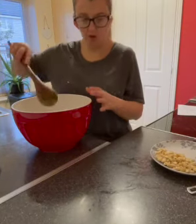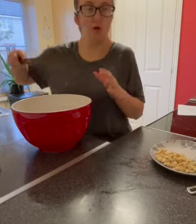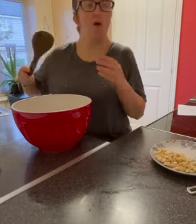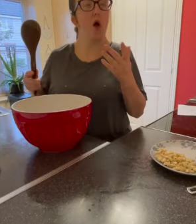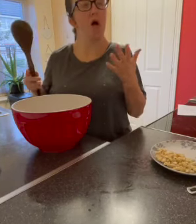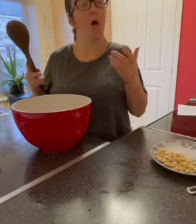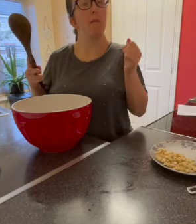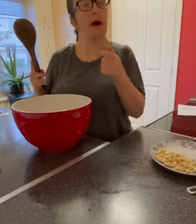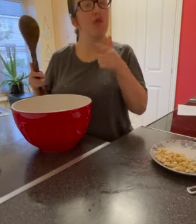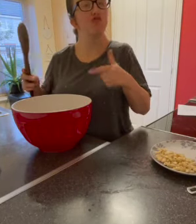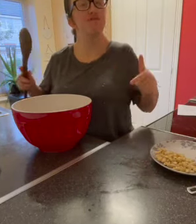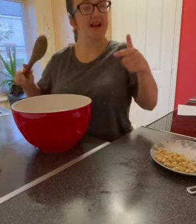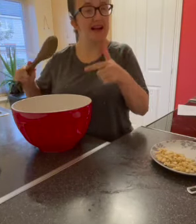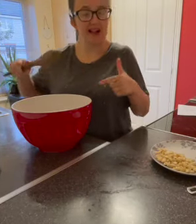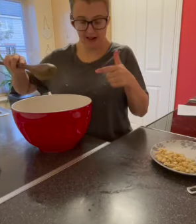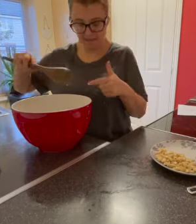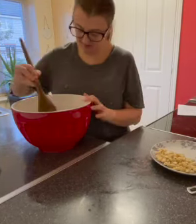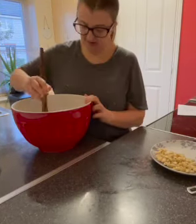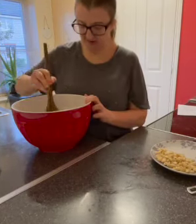Let make them creamy...